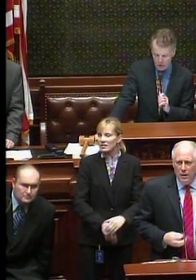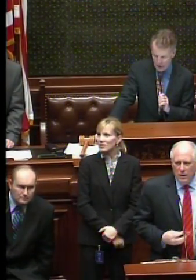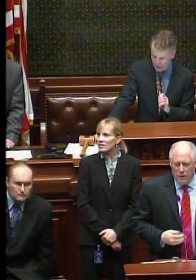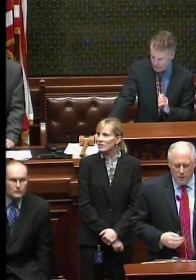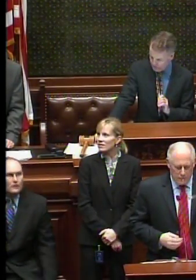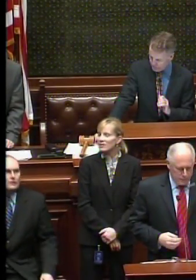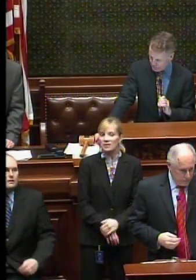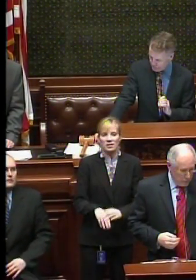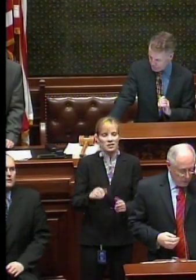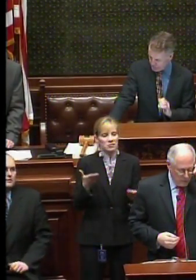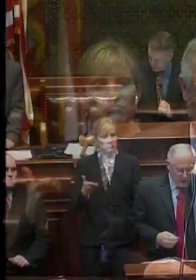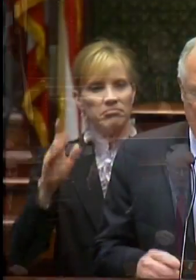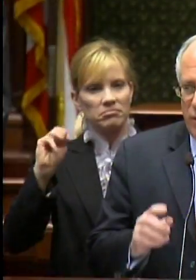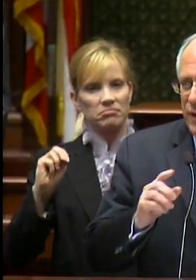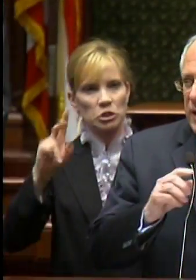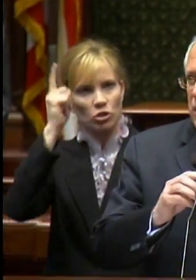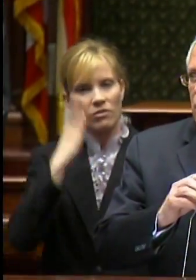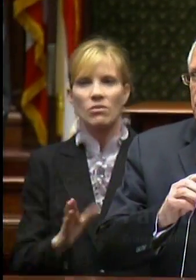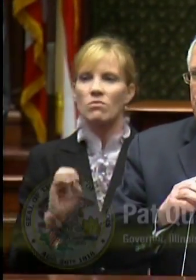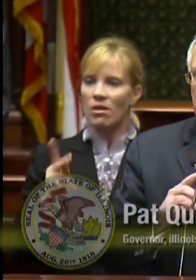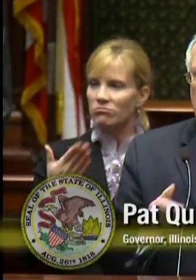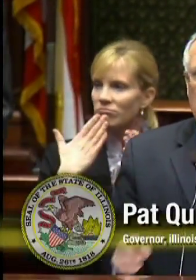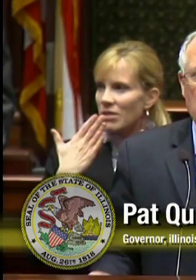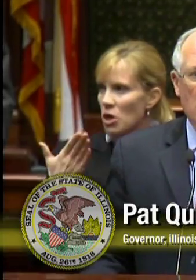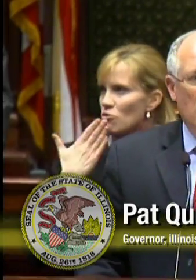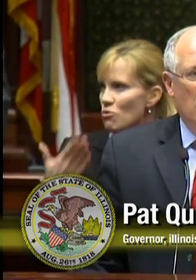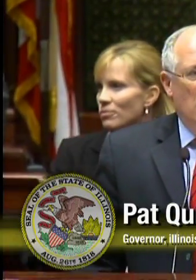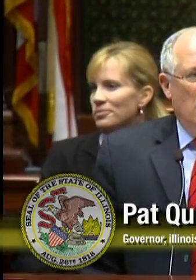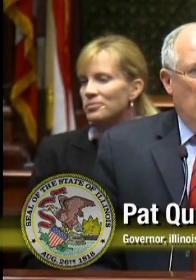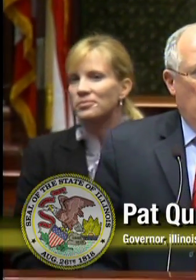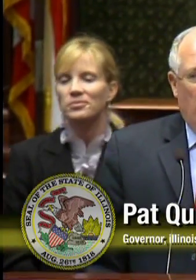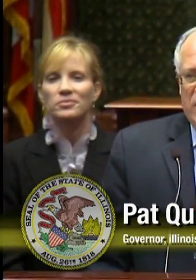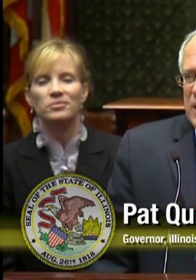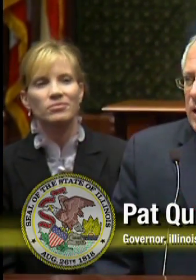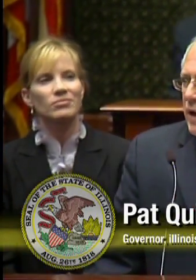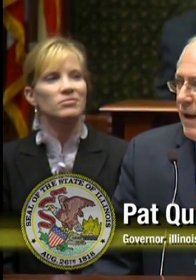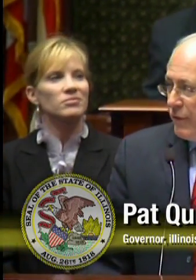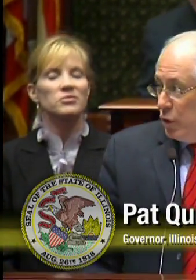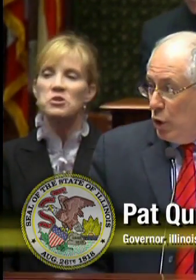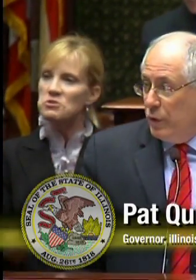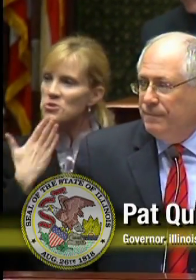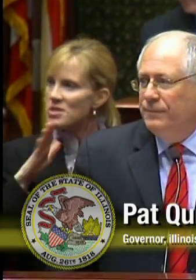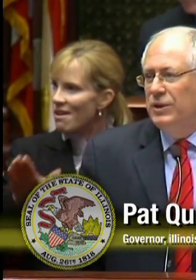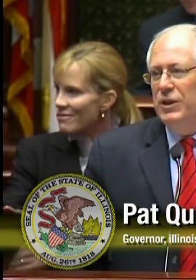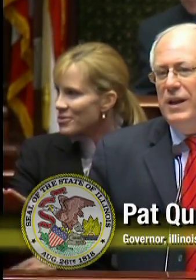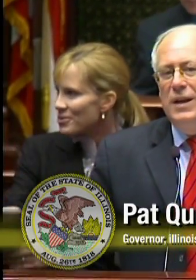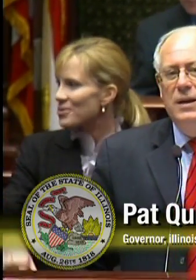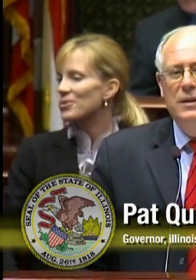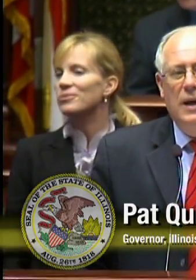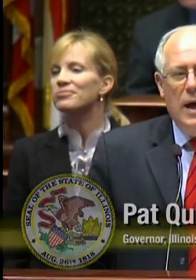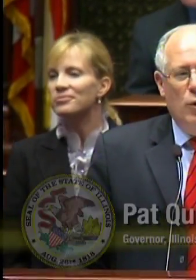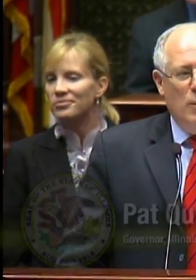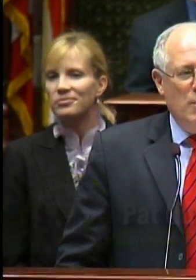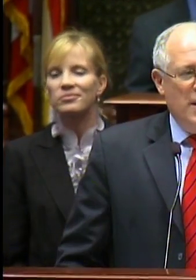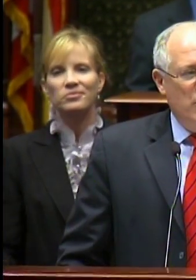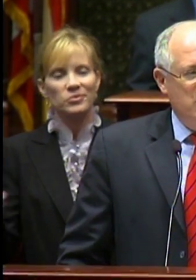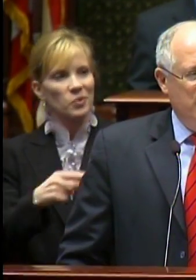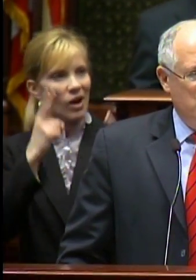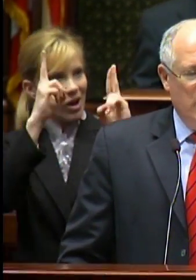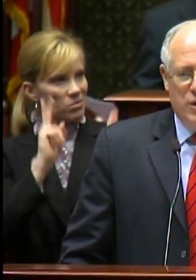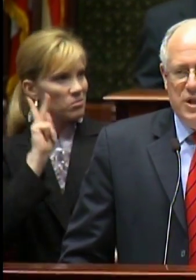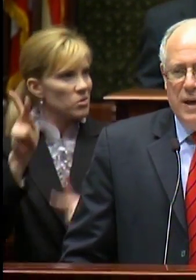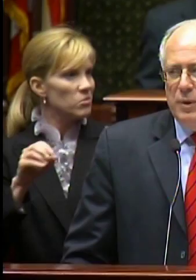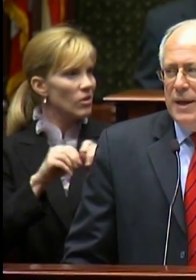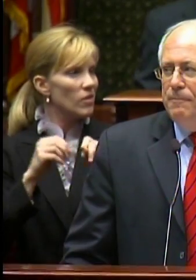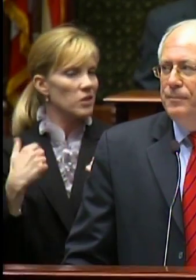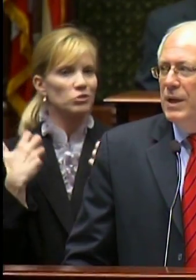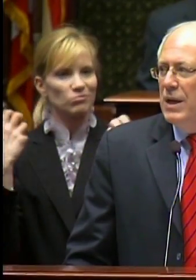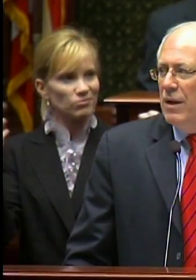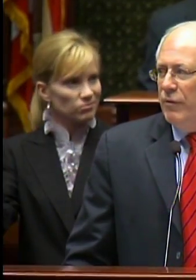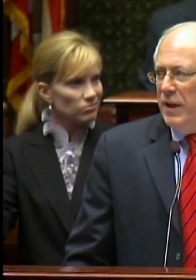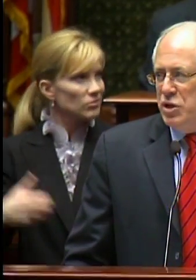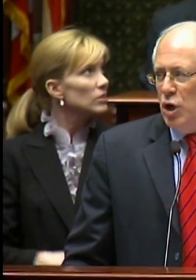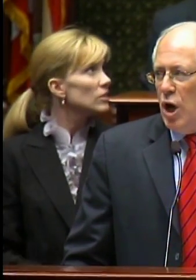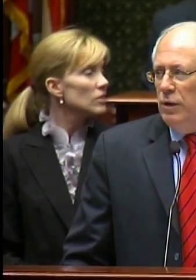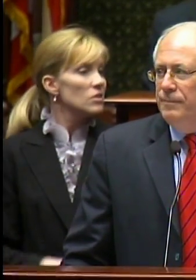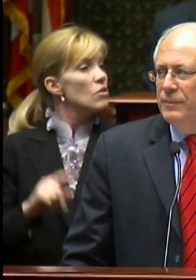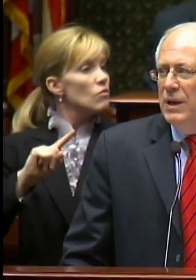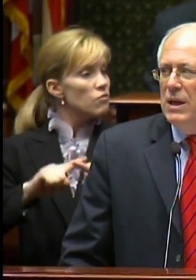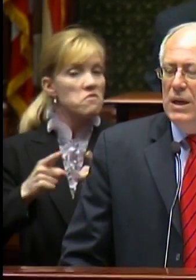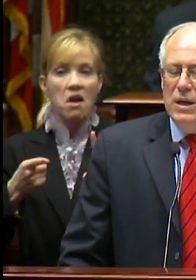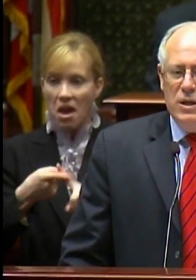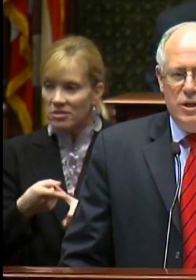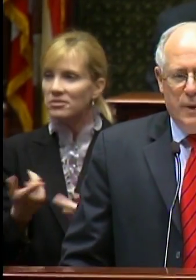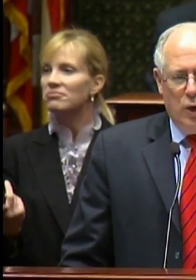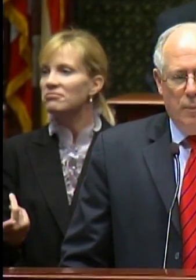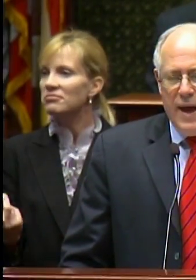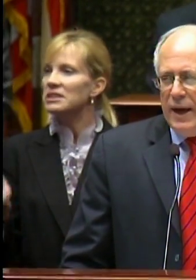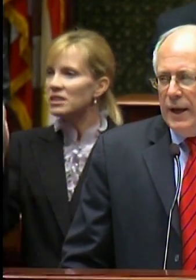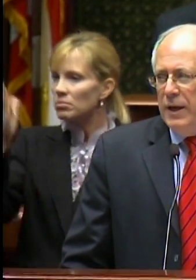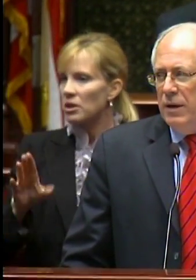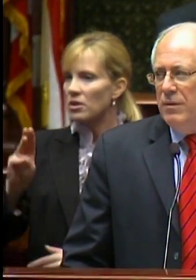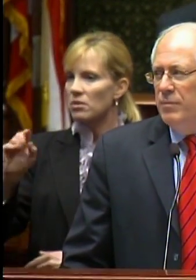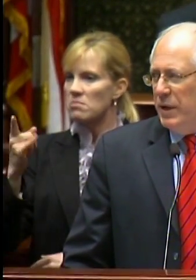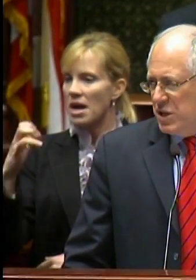Good Afternoon Honorable Members of the General Assembly. Speaker Madigan.